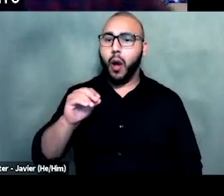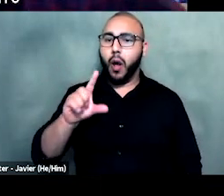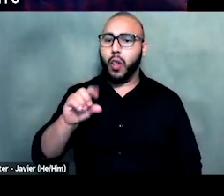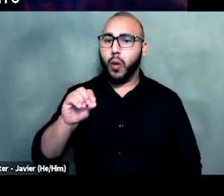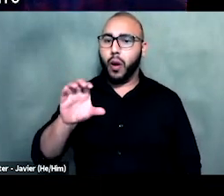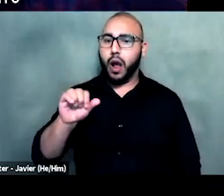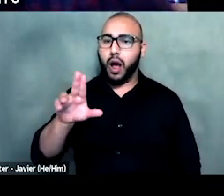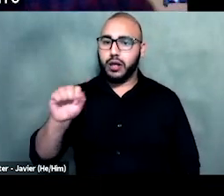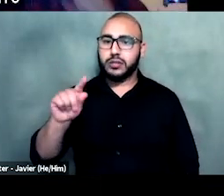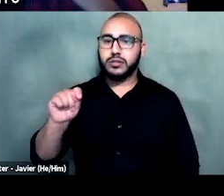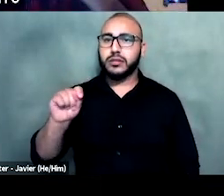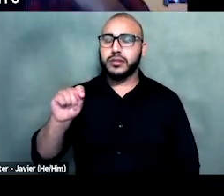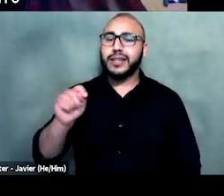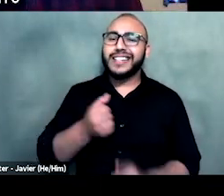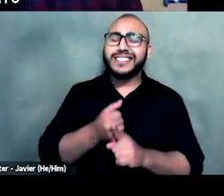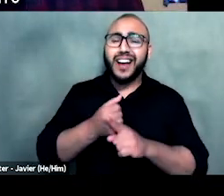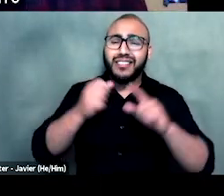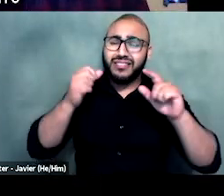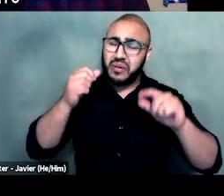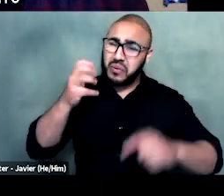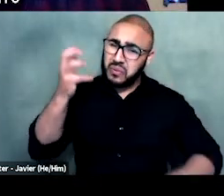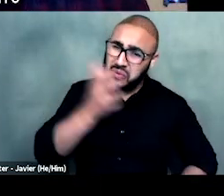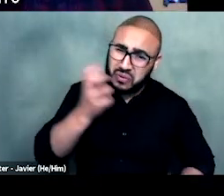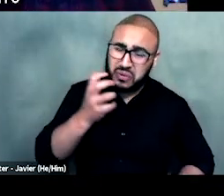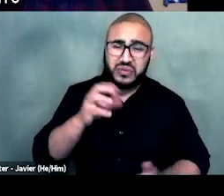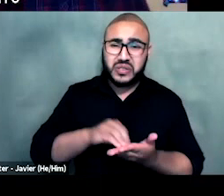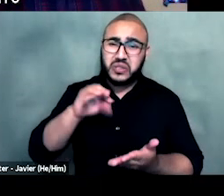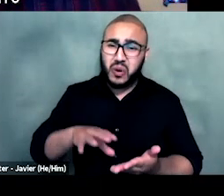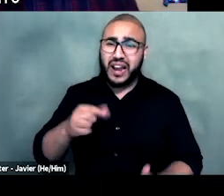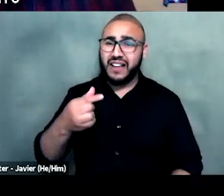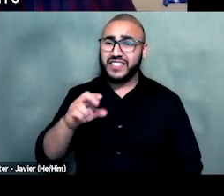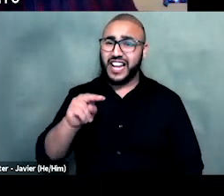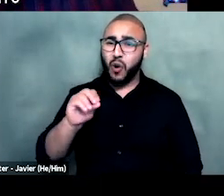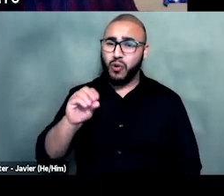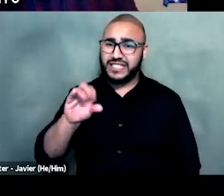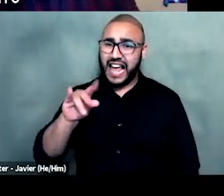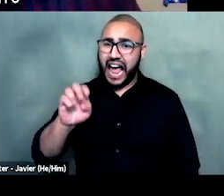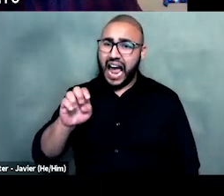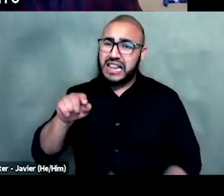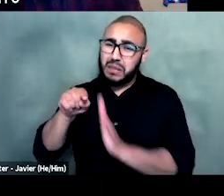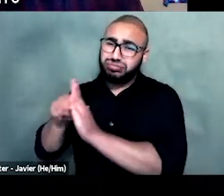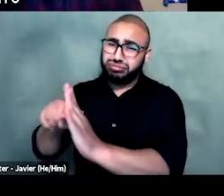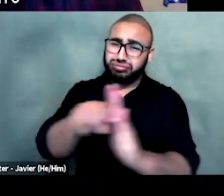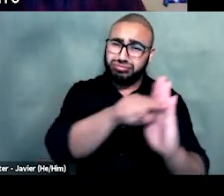an incredible story of genocide that he tells from the beginning, all the way up until